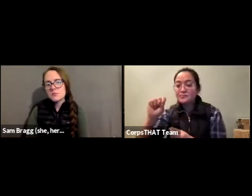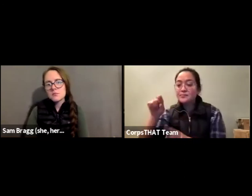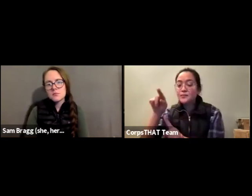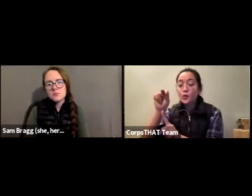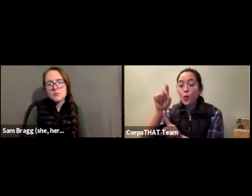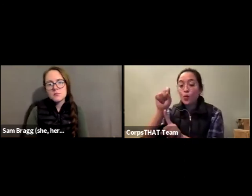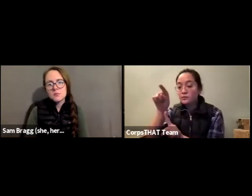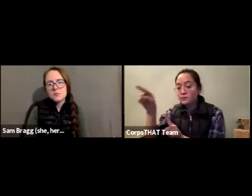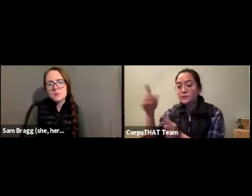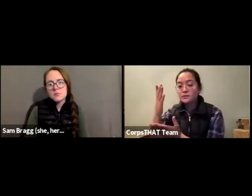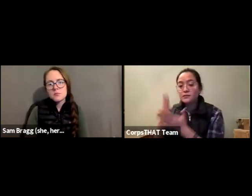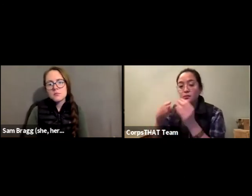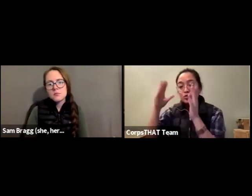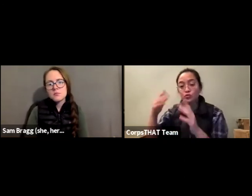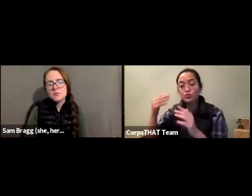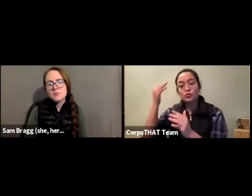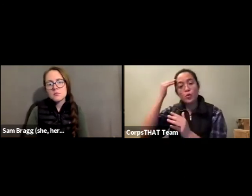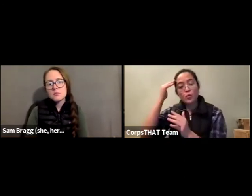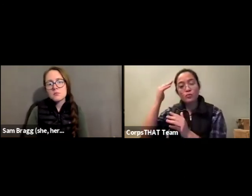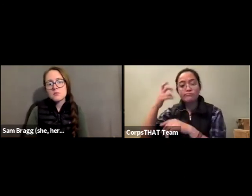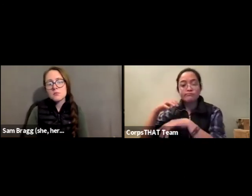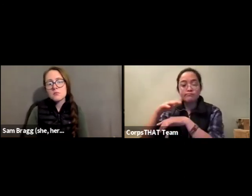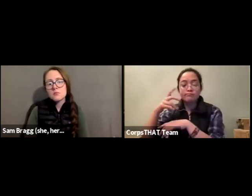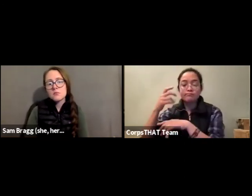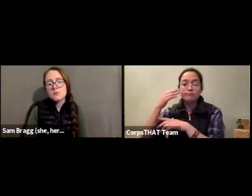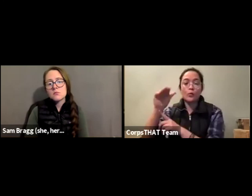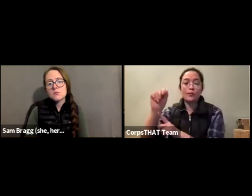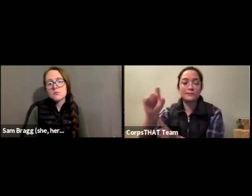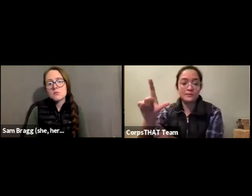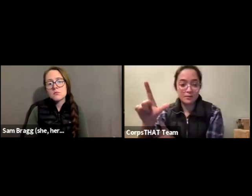yeah, that's interesting so now more popping up more questions related